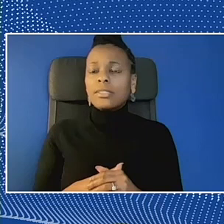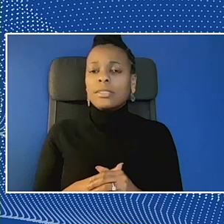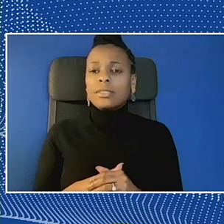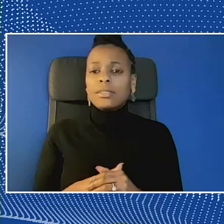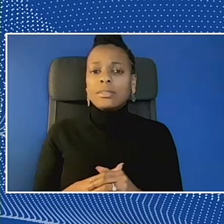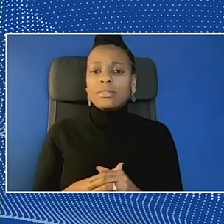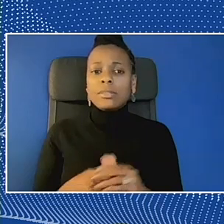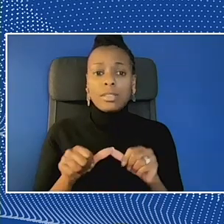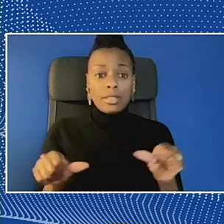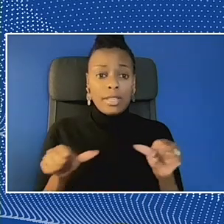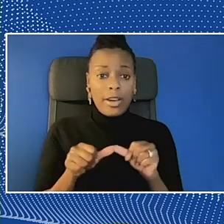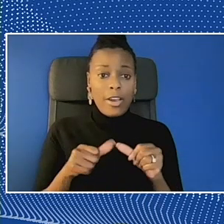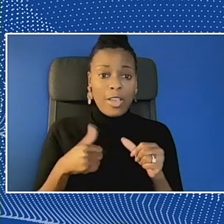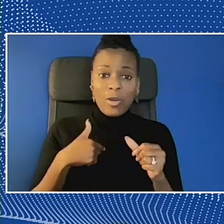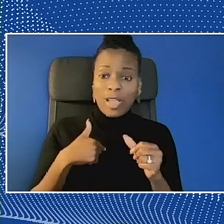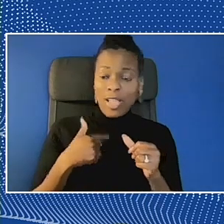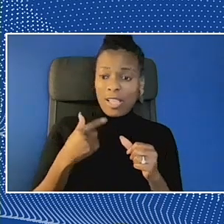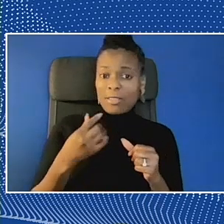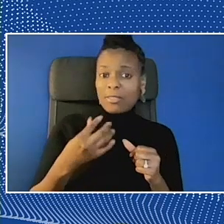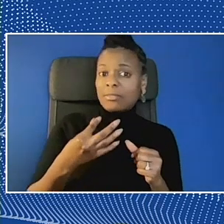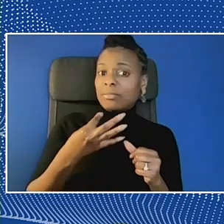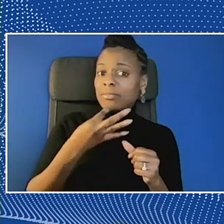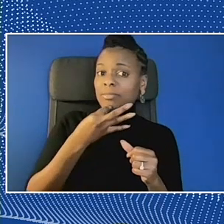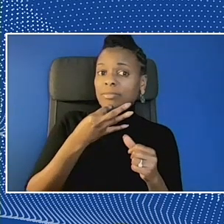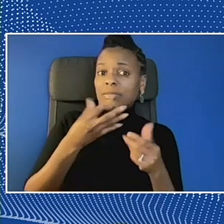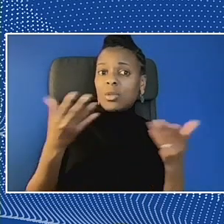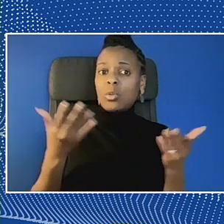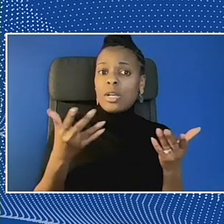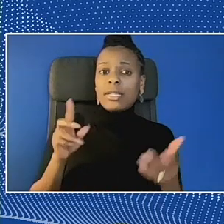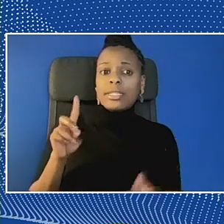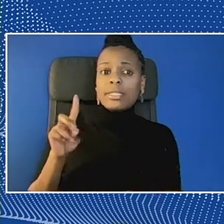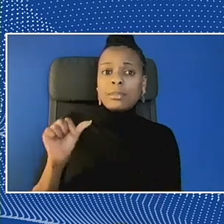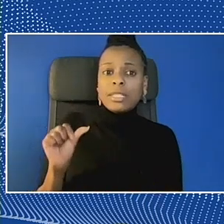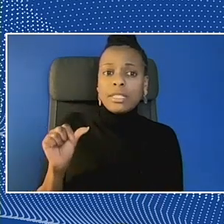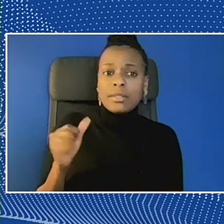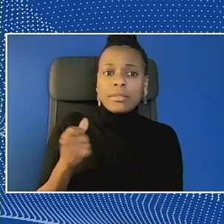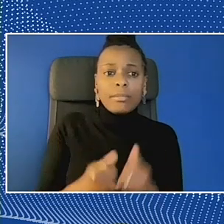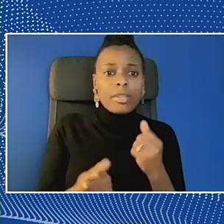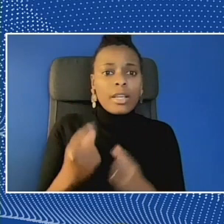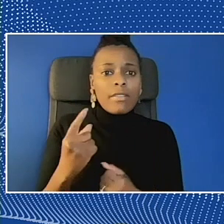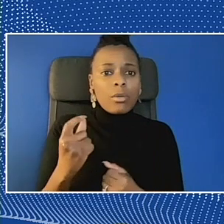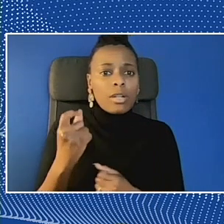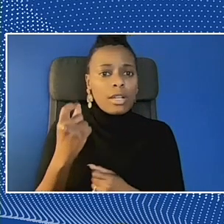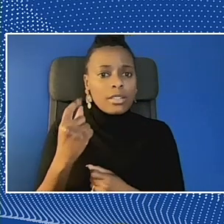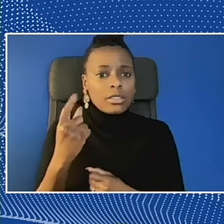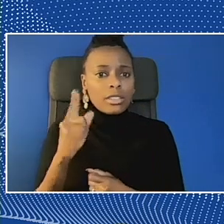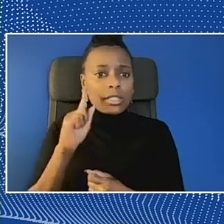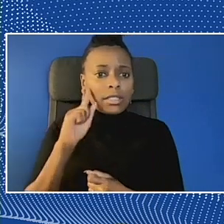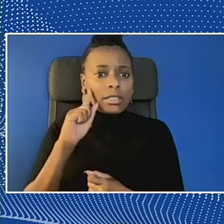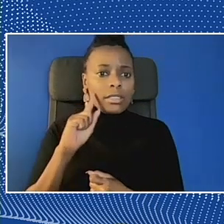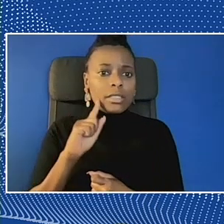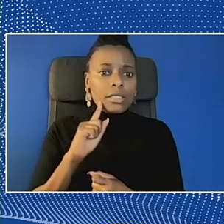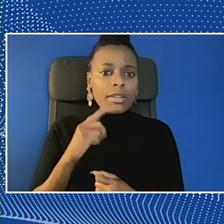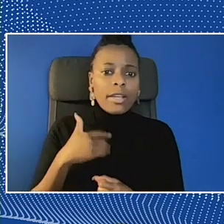most knowledge disability. I think everyone understands that there is a TPD discharge for people who meet the